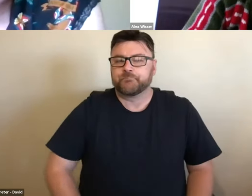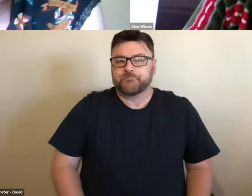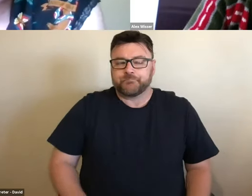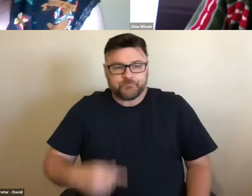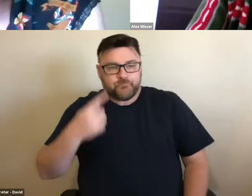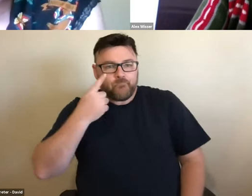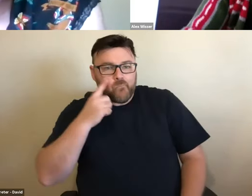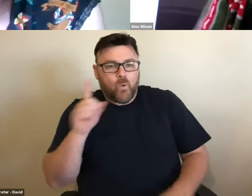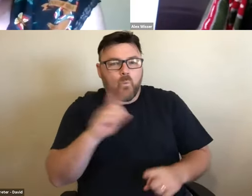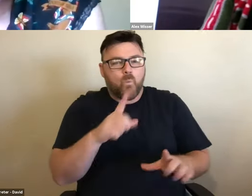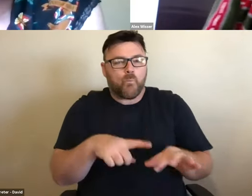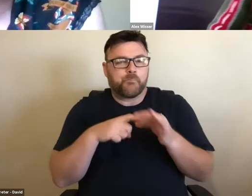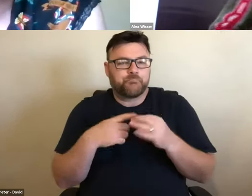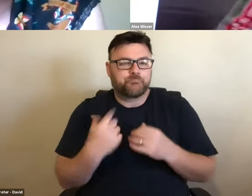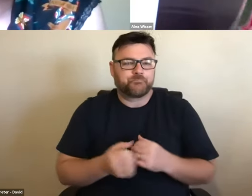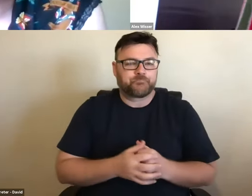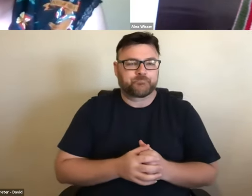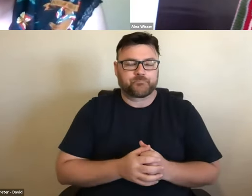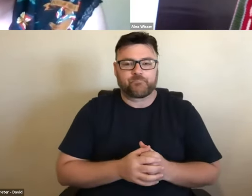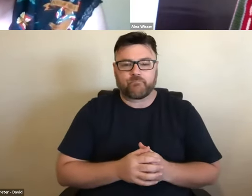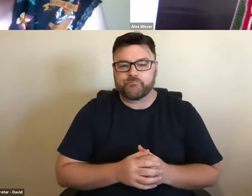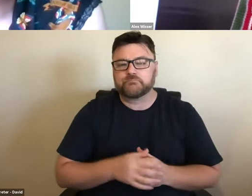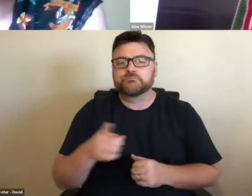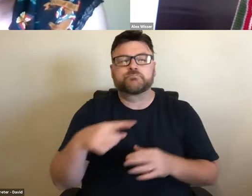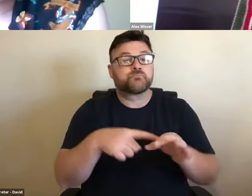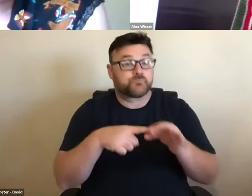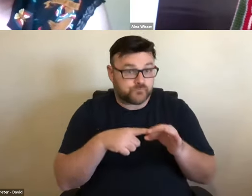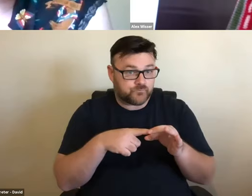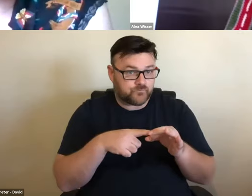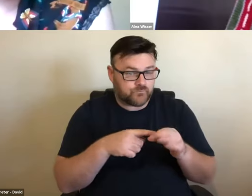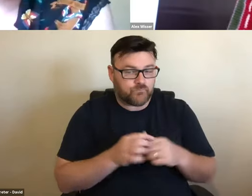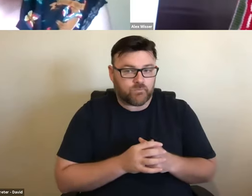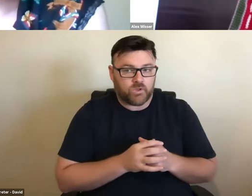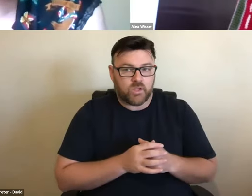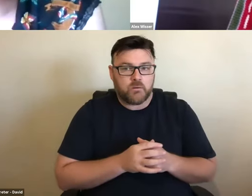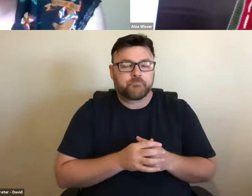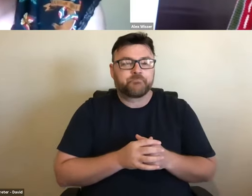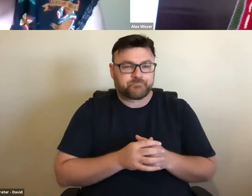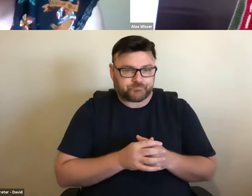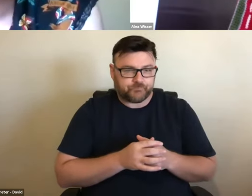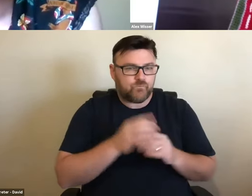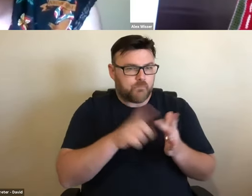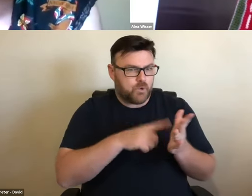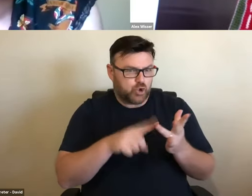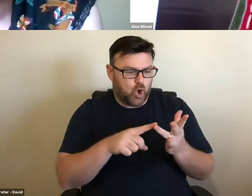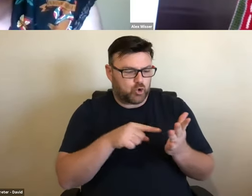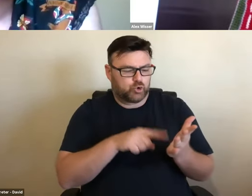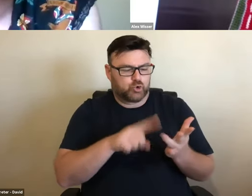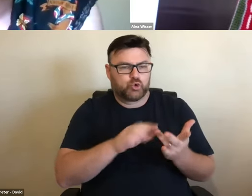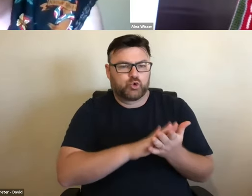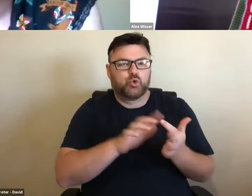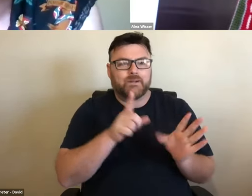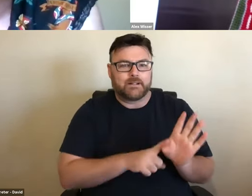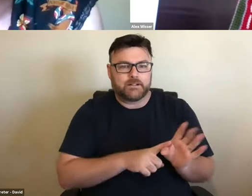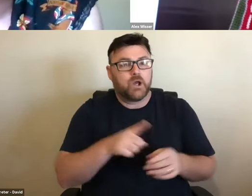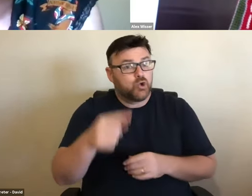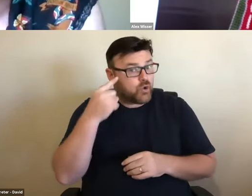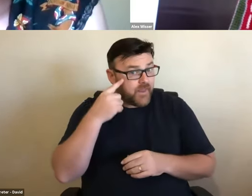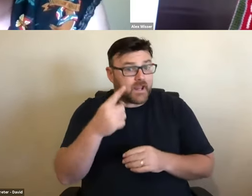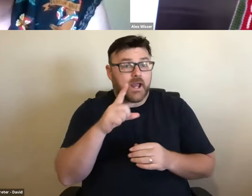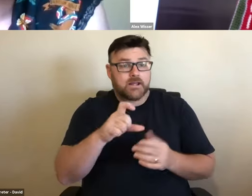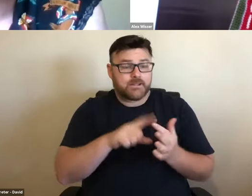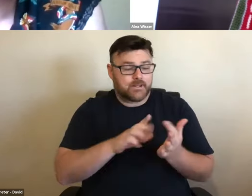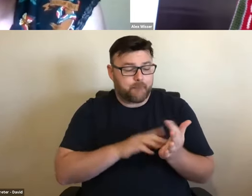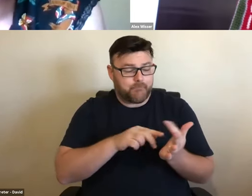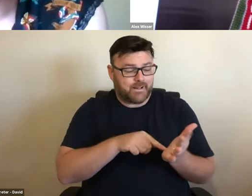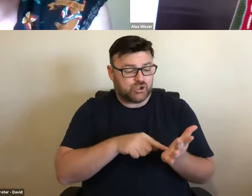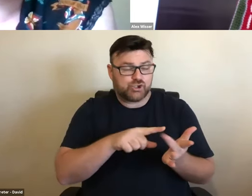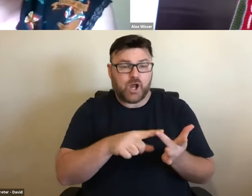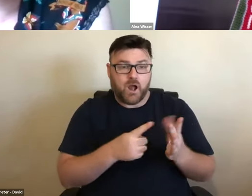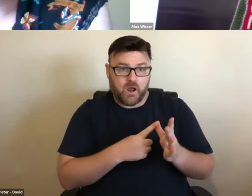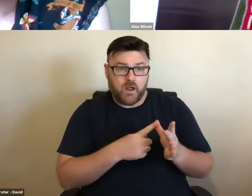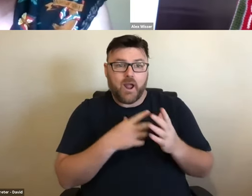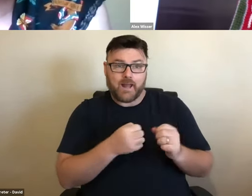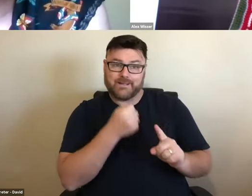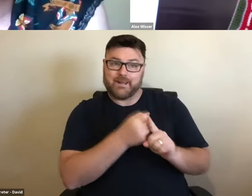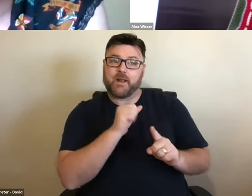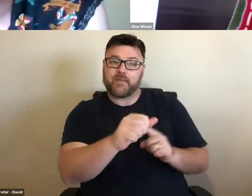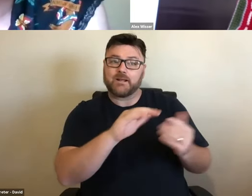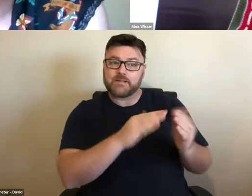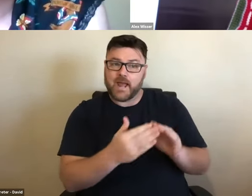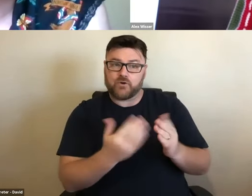comment. So I'll go with the question first. It's from Jo toohey